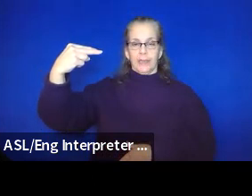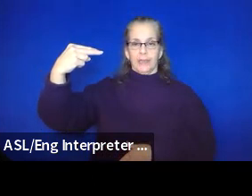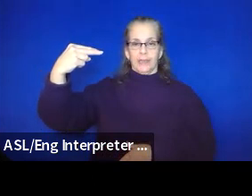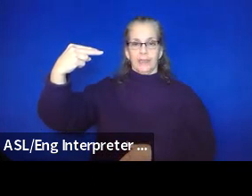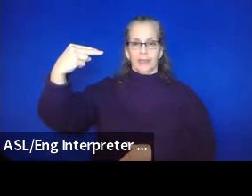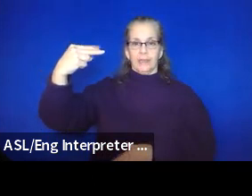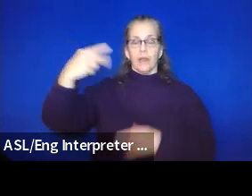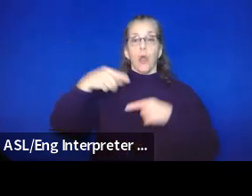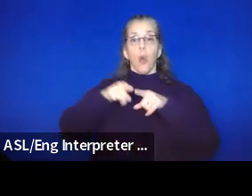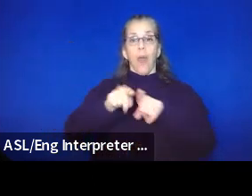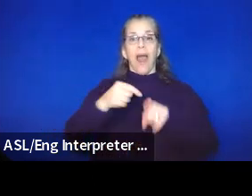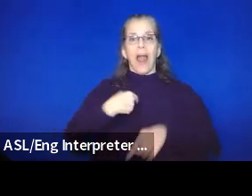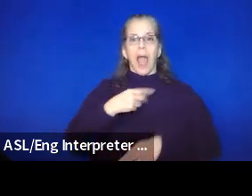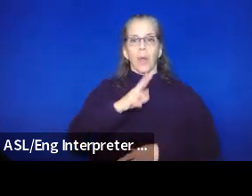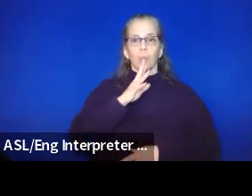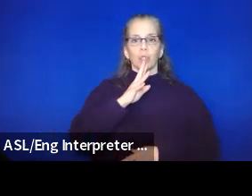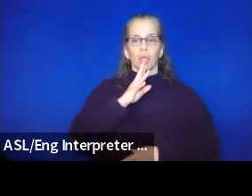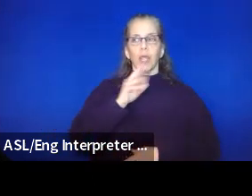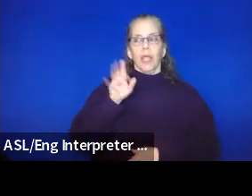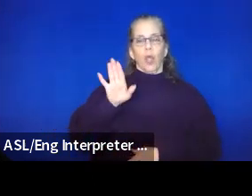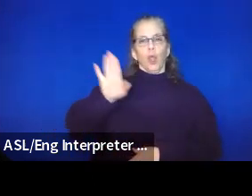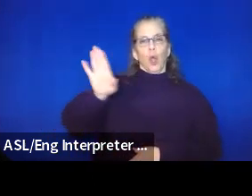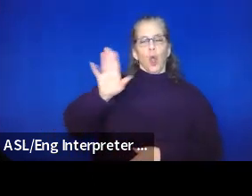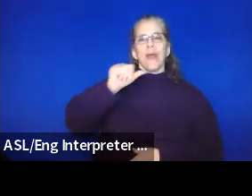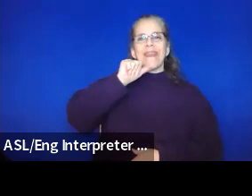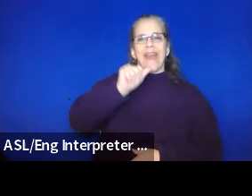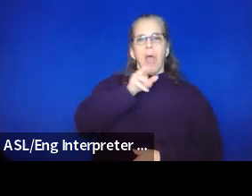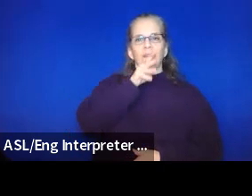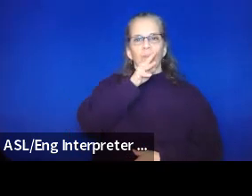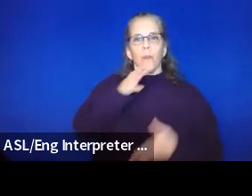I was talking. And that was a non verbal way of signifying to the other people in the meeting